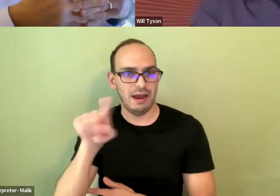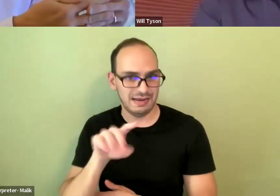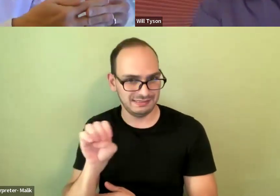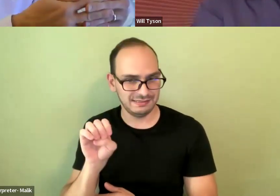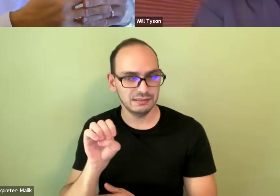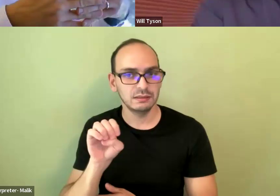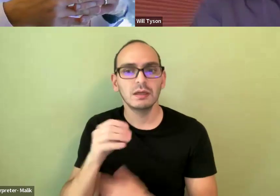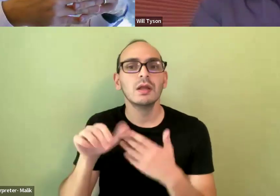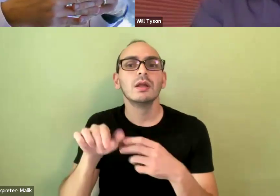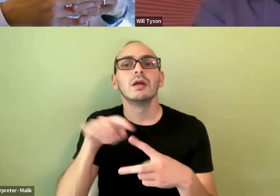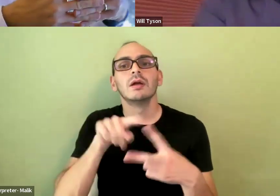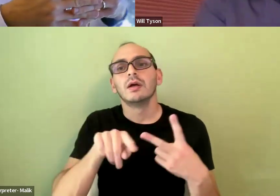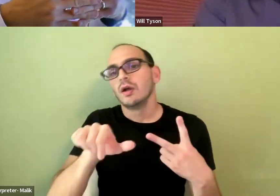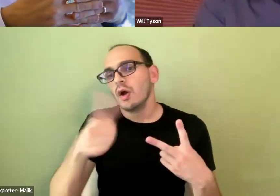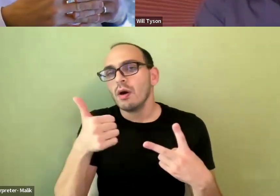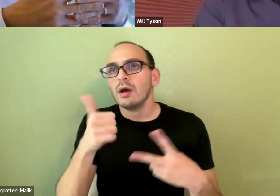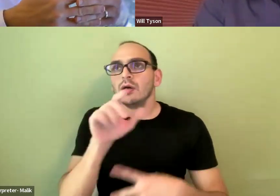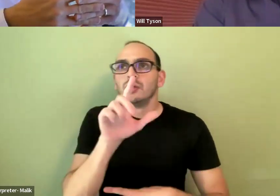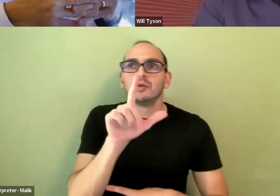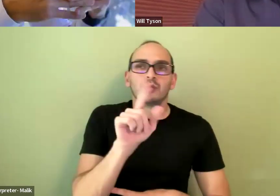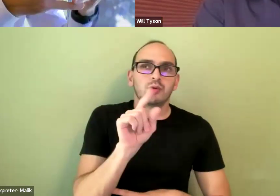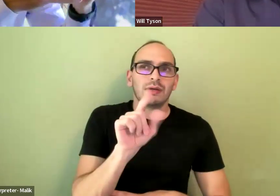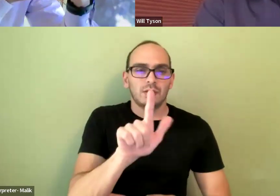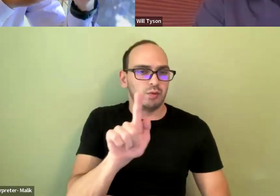There's another one that was in 2021 by a gentleman named